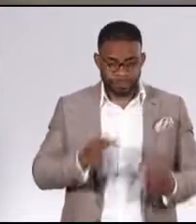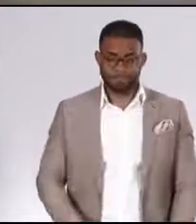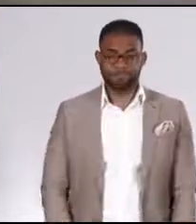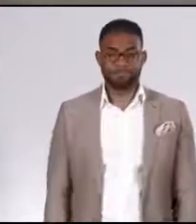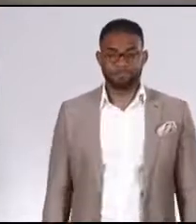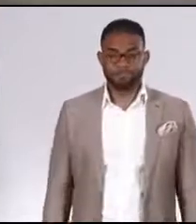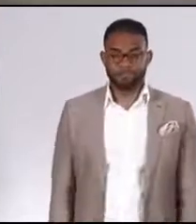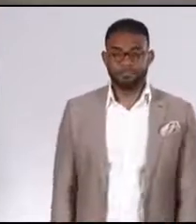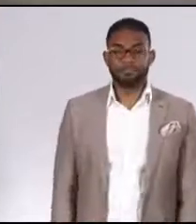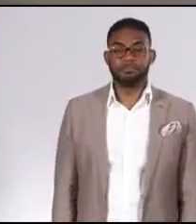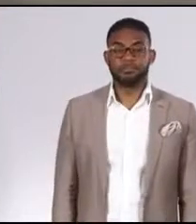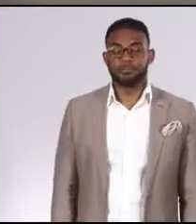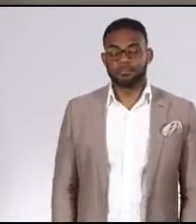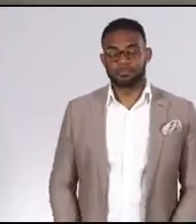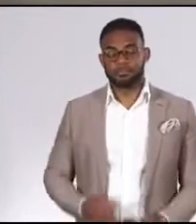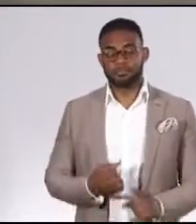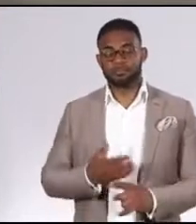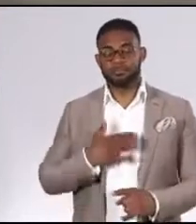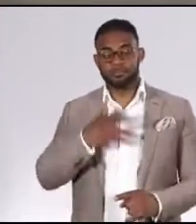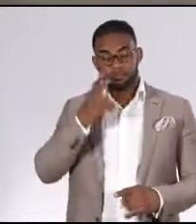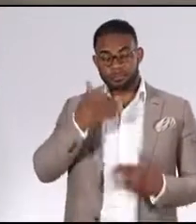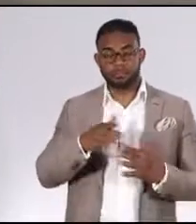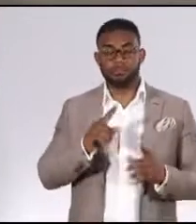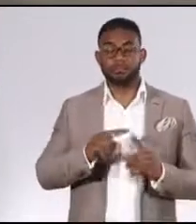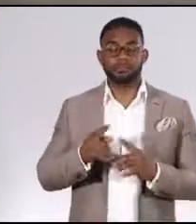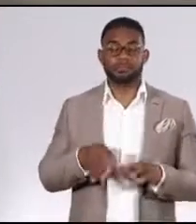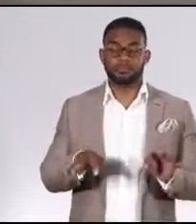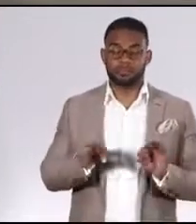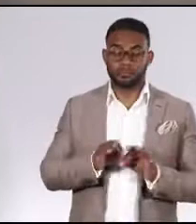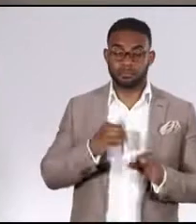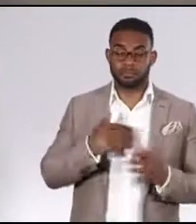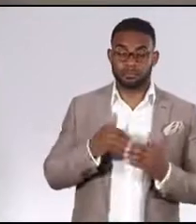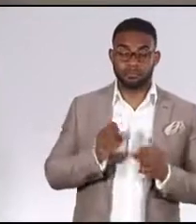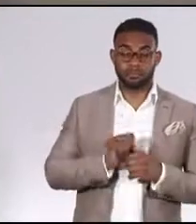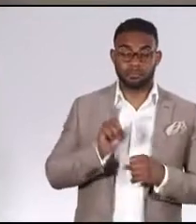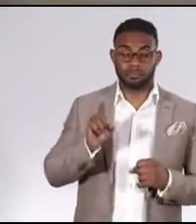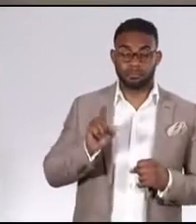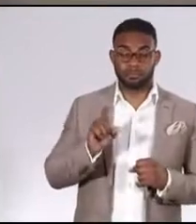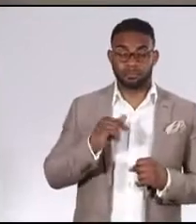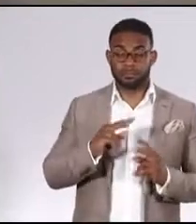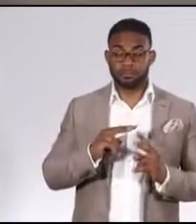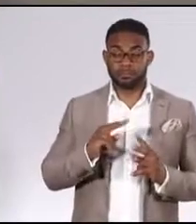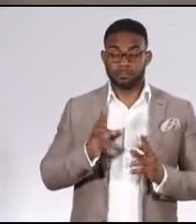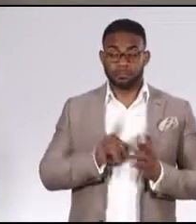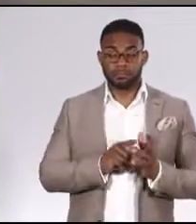The impact of my hearing less is also significant. When I was working. I was a newspaper editor and writer.